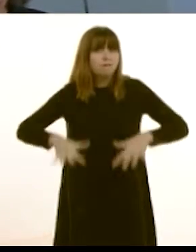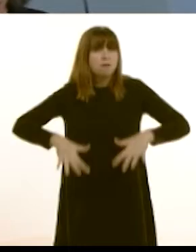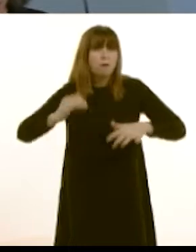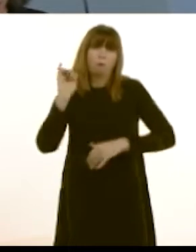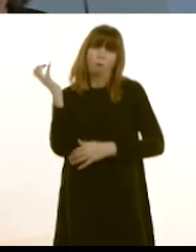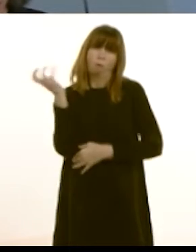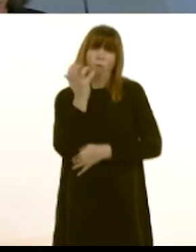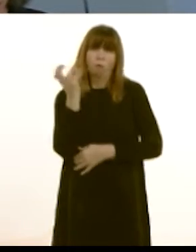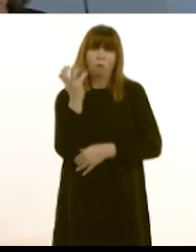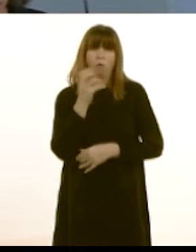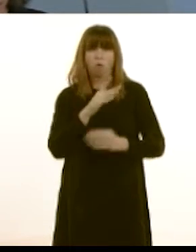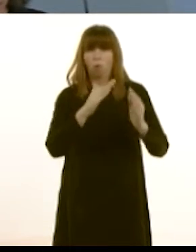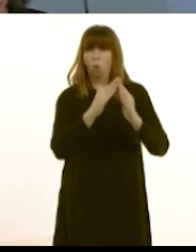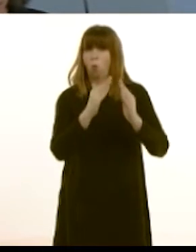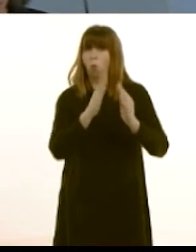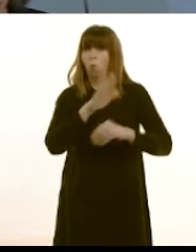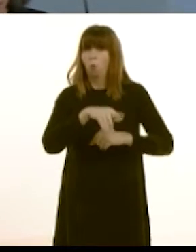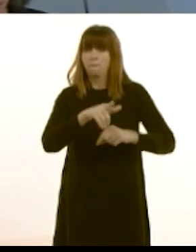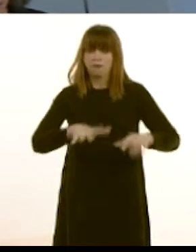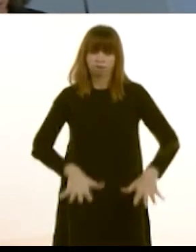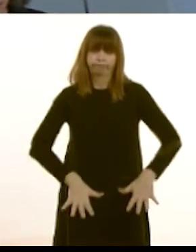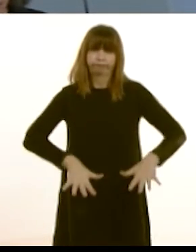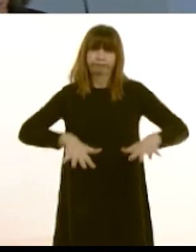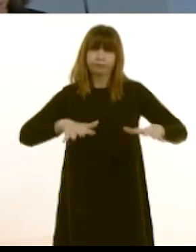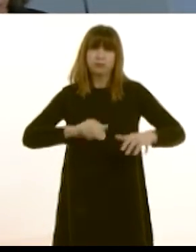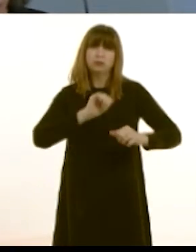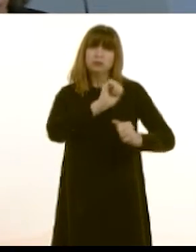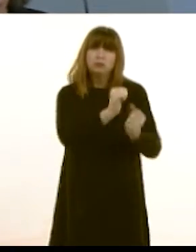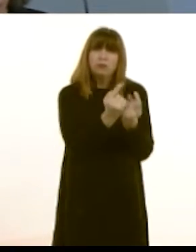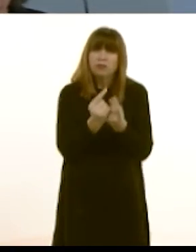and seeing their lifetimeís possessions thrown outside because of the flooding and the effects,